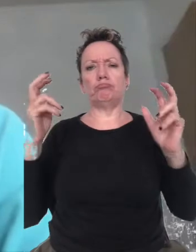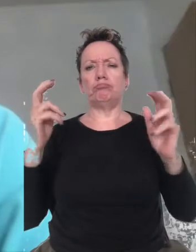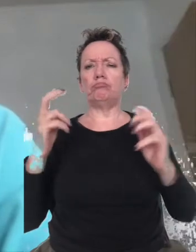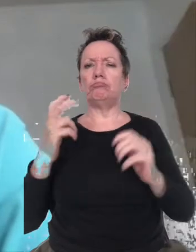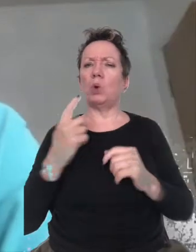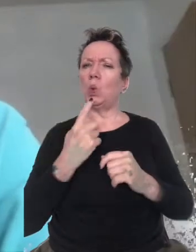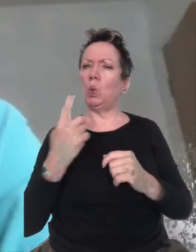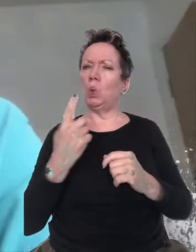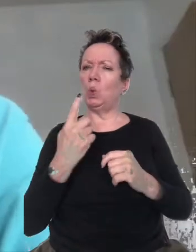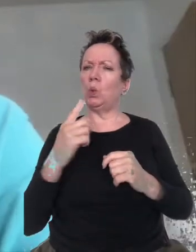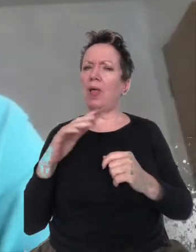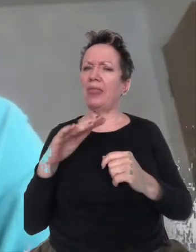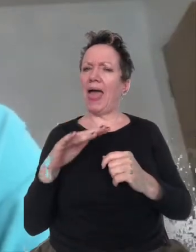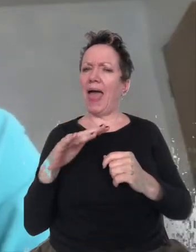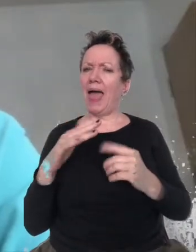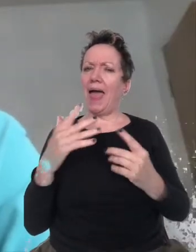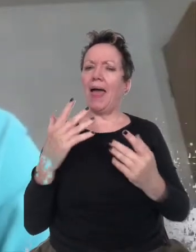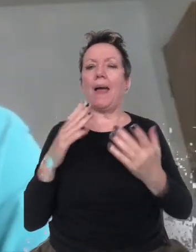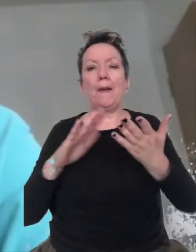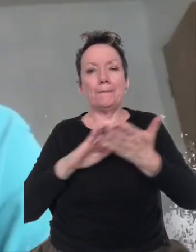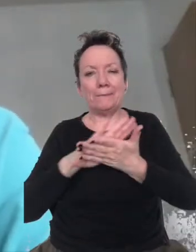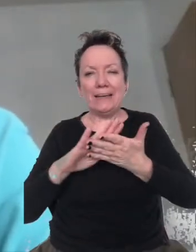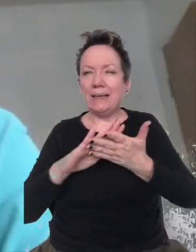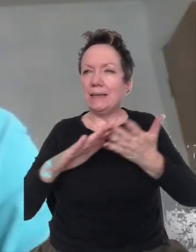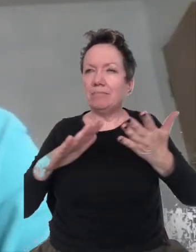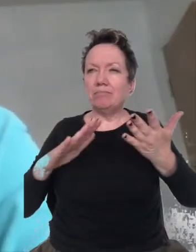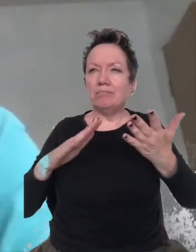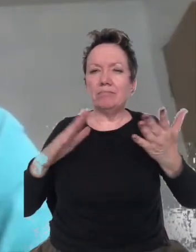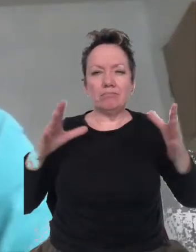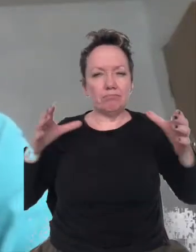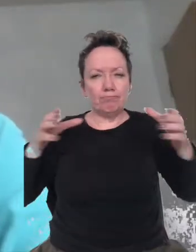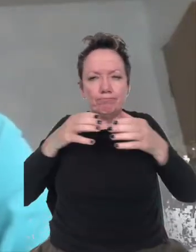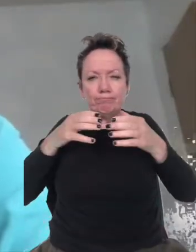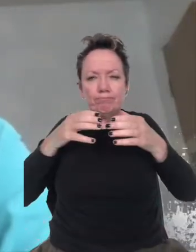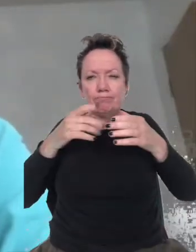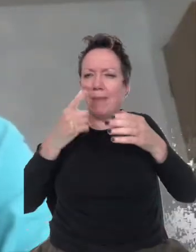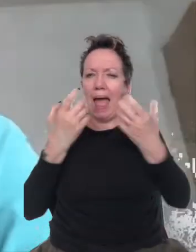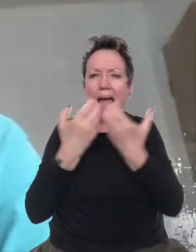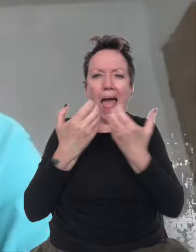Uh, how can the Northeast art sector be more inclusive, not less coming out of this crisis.